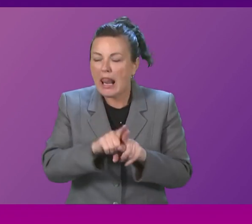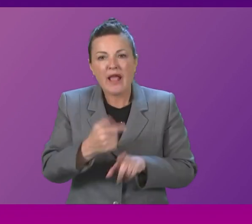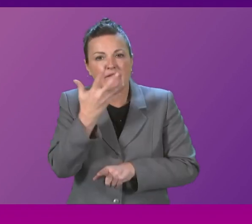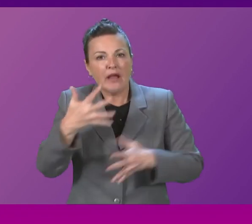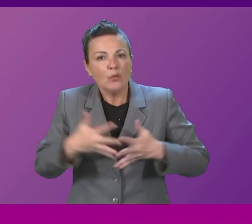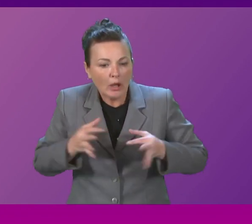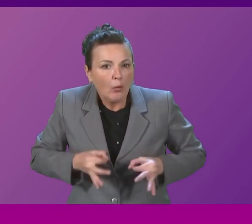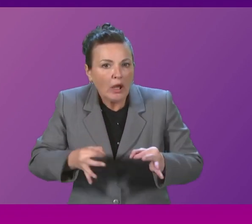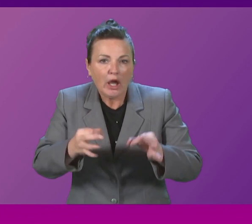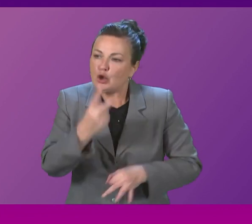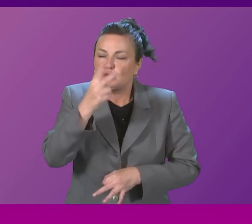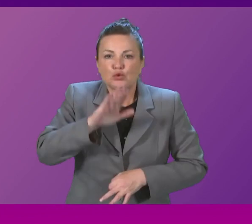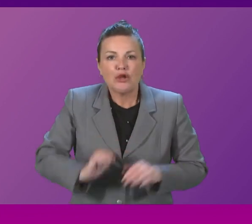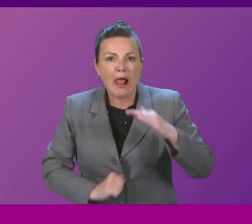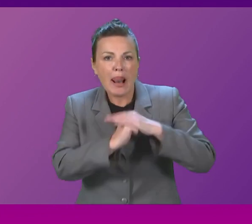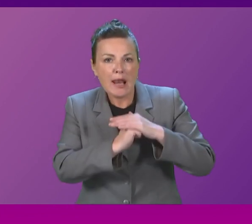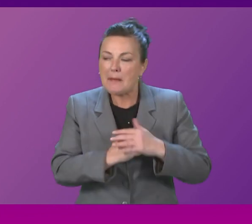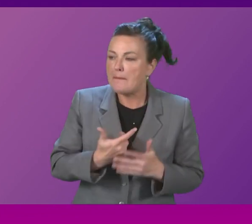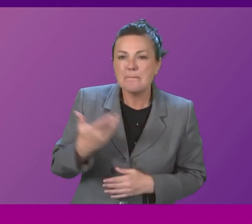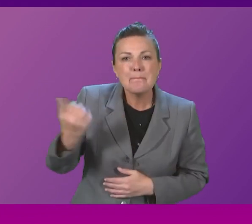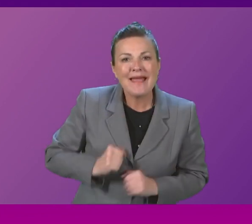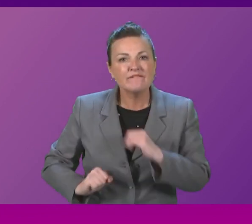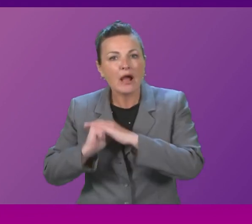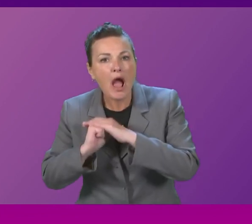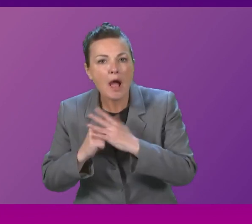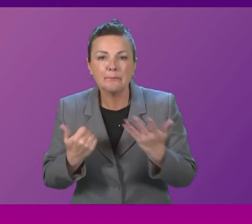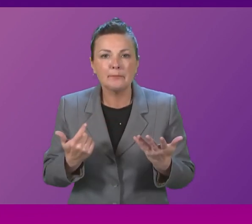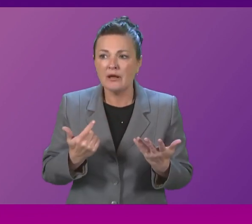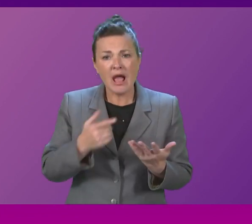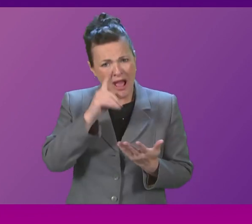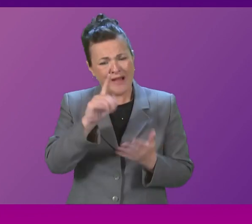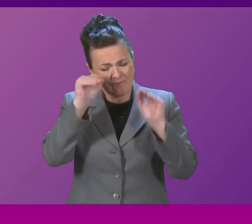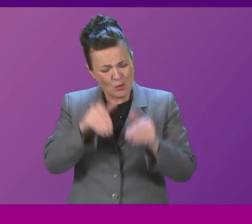wait, the two-child limit and the benefit cap, and to focus instead on supporting people